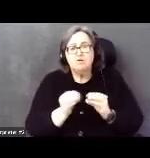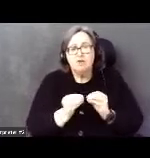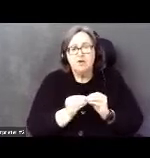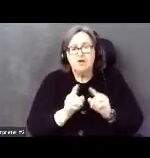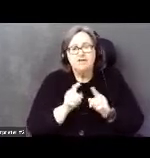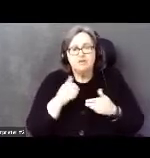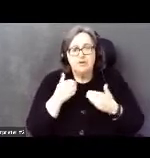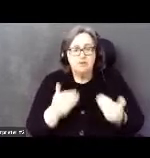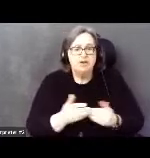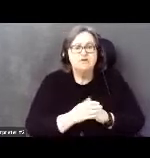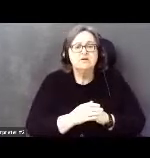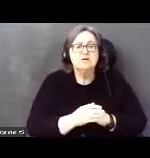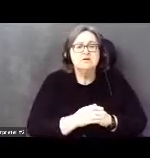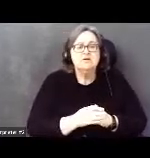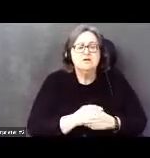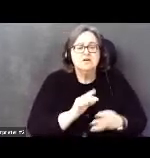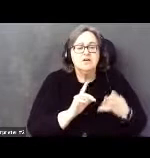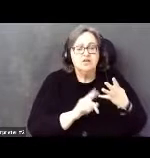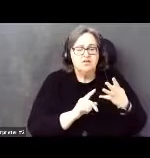go on. The further area of the guide goes